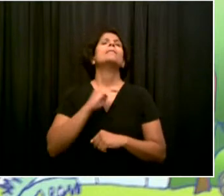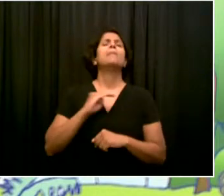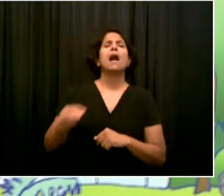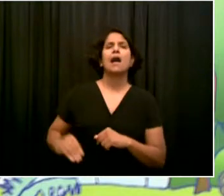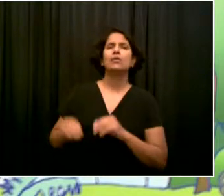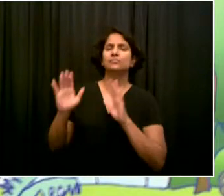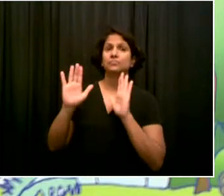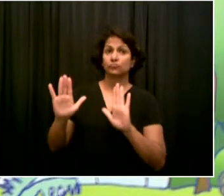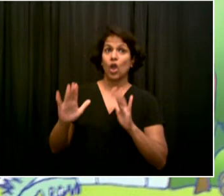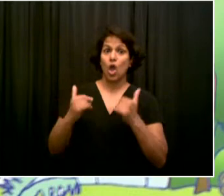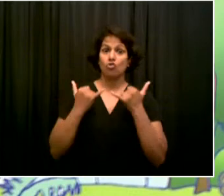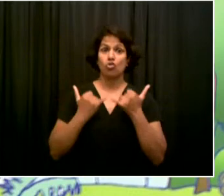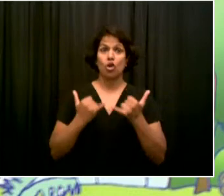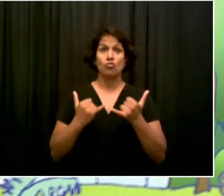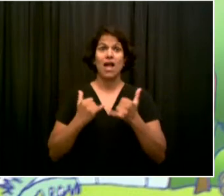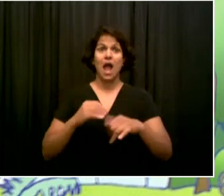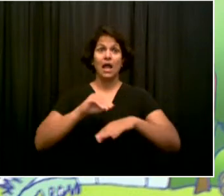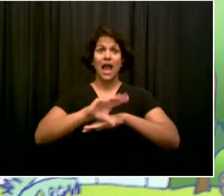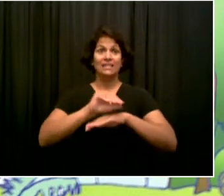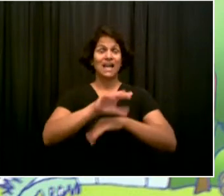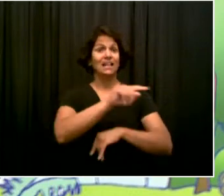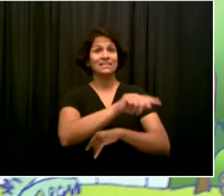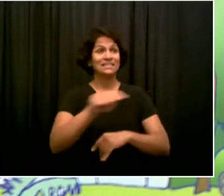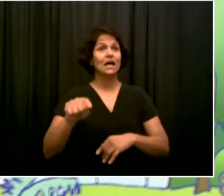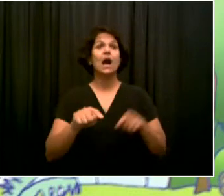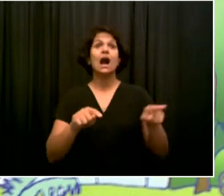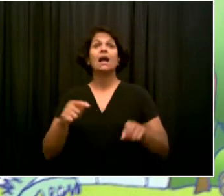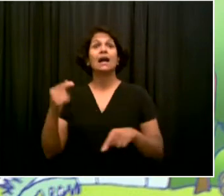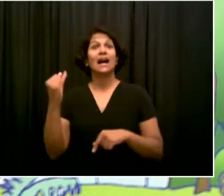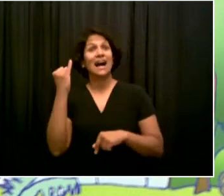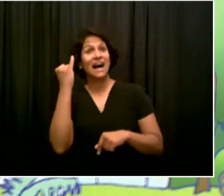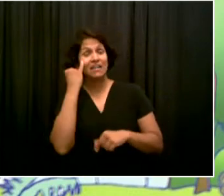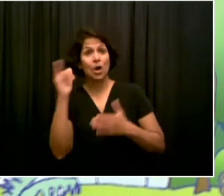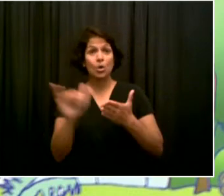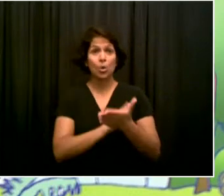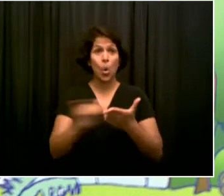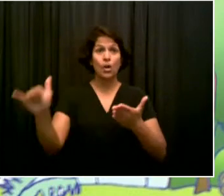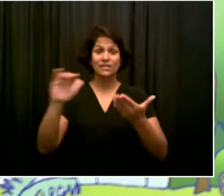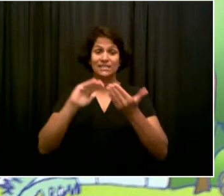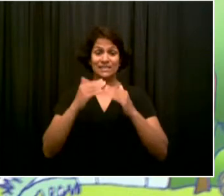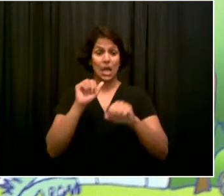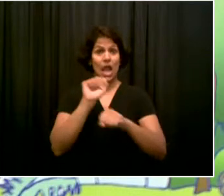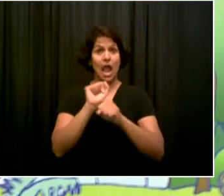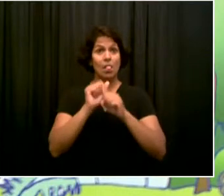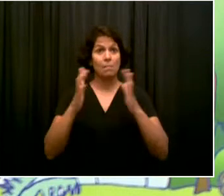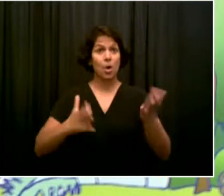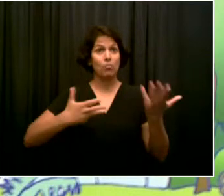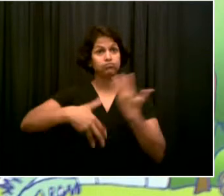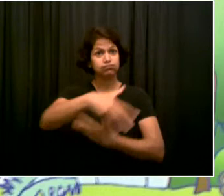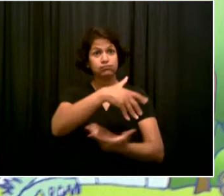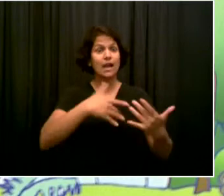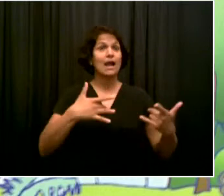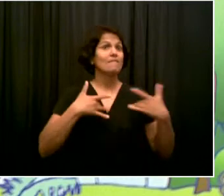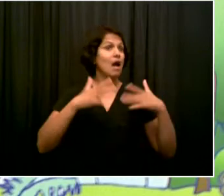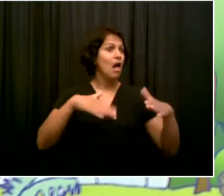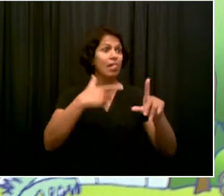YOUR OWN STAFF WHERE MASKS INDOORS AGAIN? WE HAVE THE CURRENT GUIDANCE TO CITY EMPYELOES WHICH